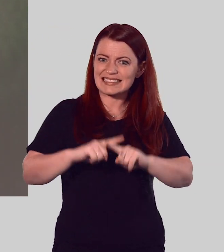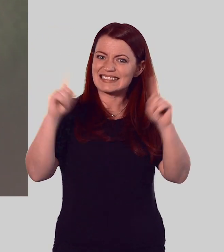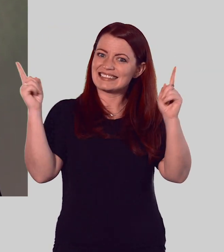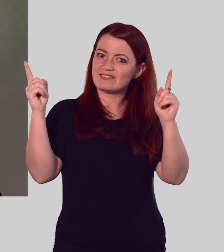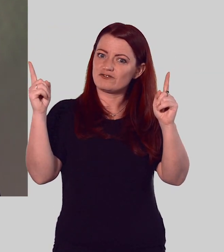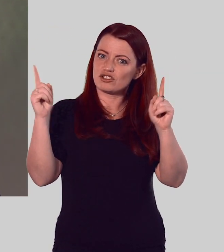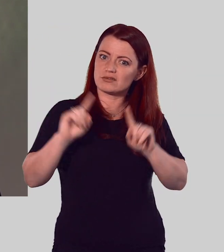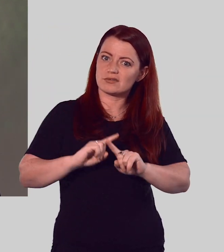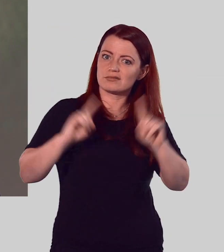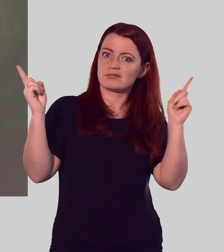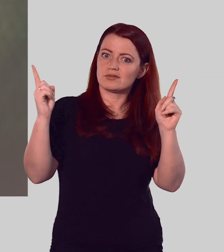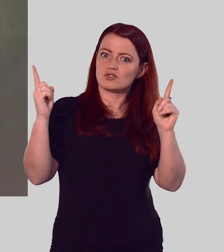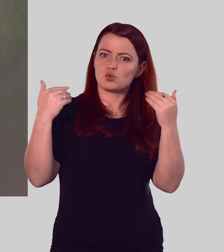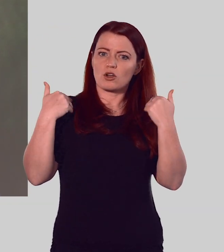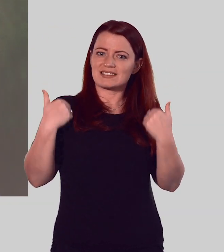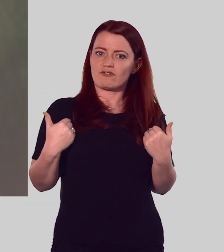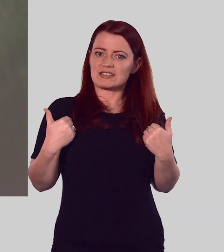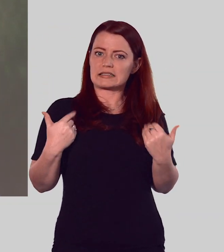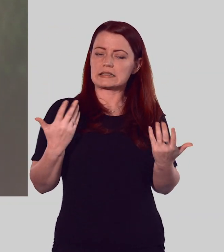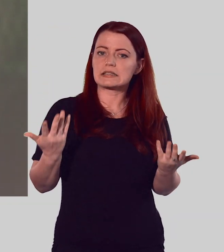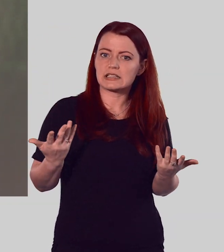We sent this off after each performance